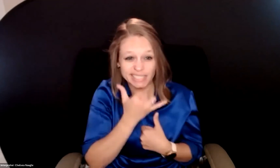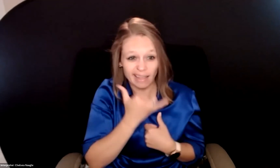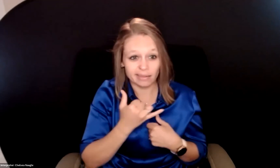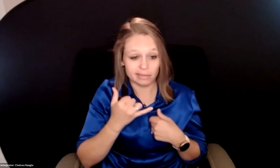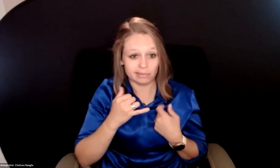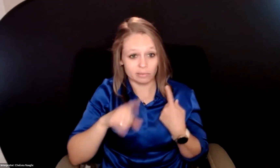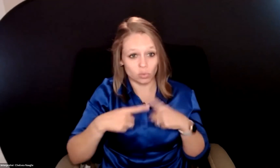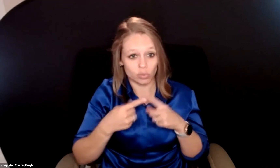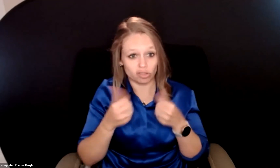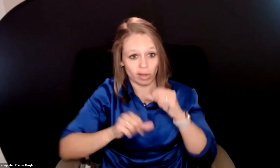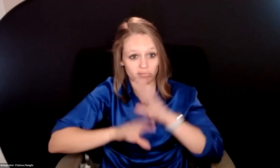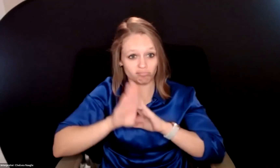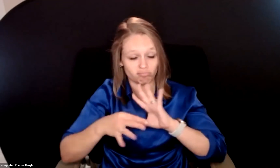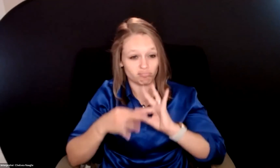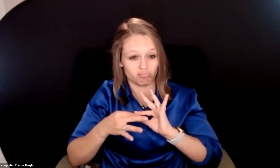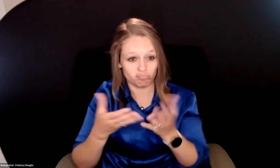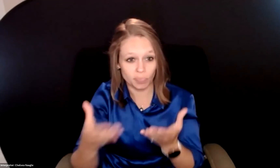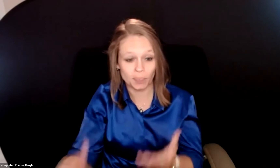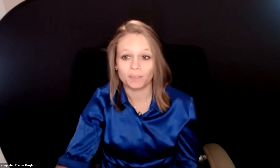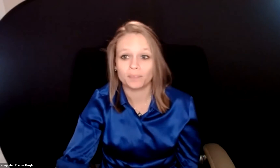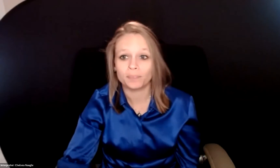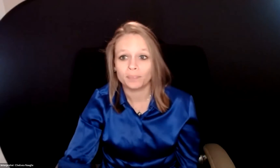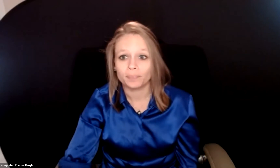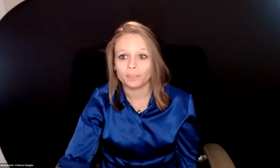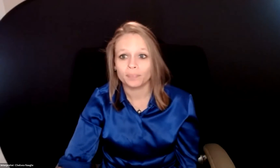anything about the biggest mistakes you might see when you are trying to build report, do you want to add that?